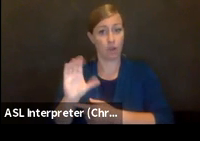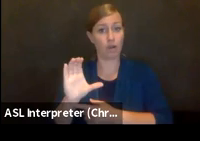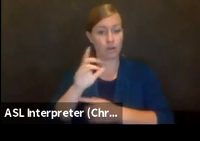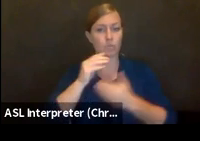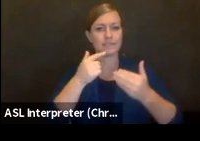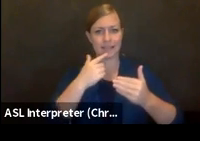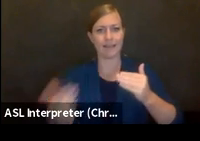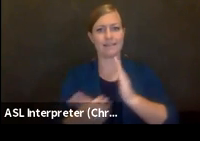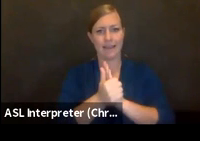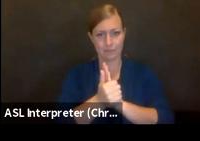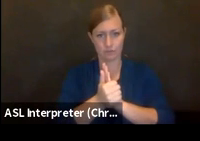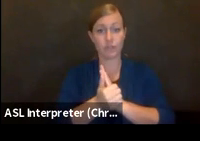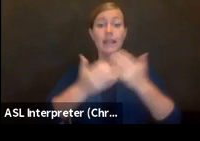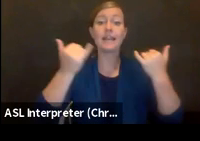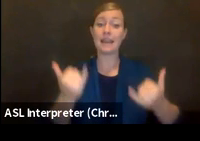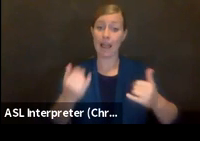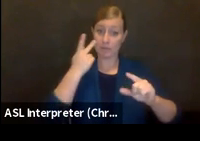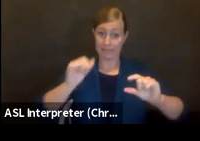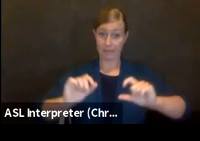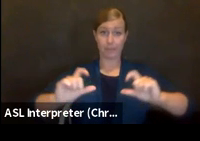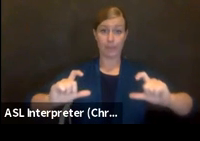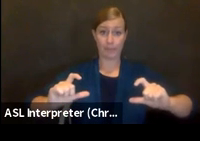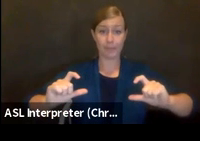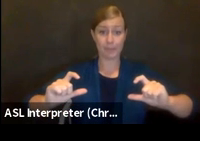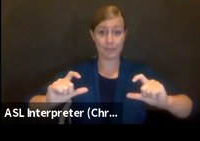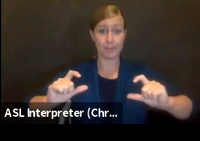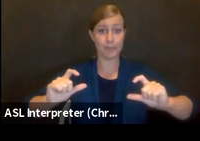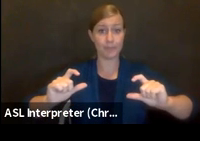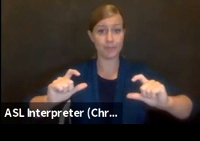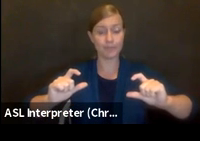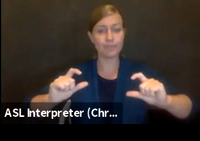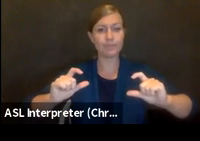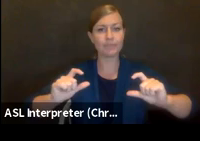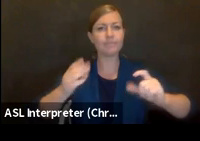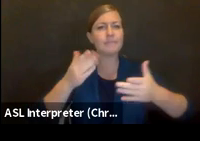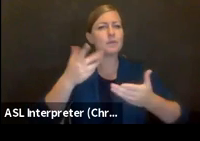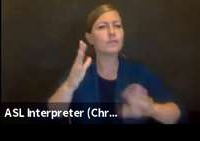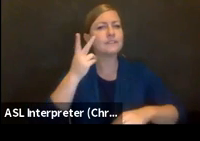ESD 189 - Amy Colburn: And now this window that comes up just like if you're used to using if you've ever seen Google Classroom.